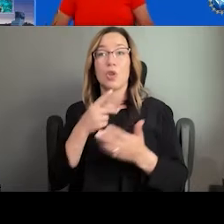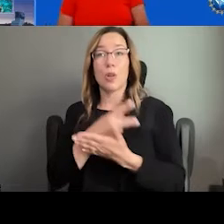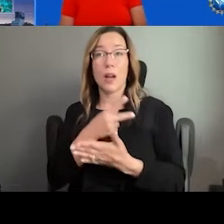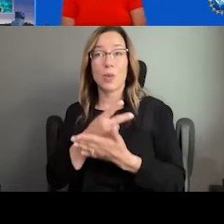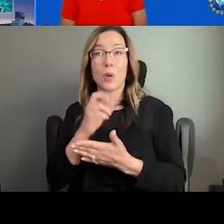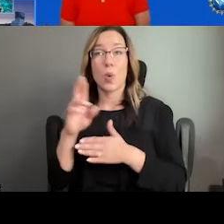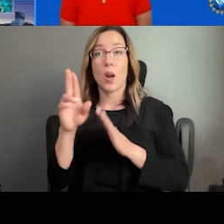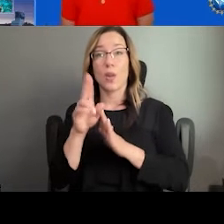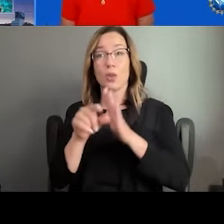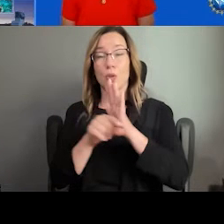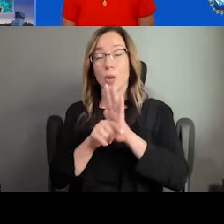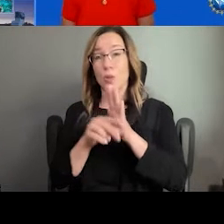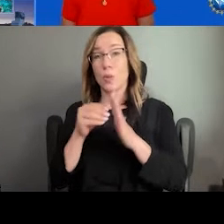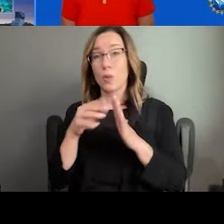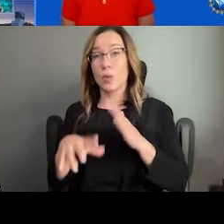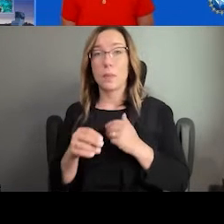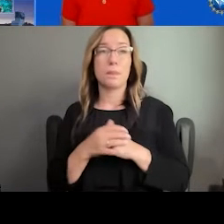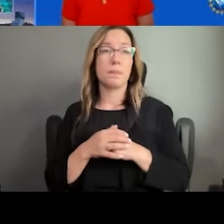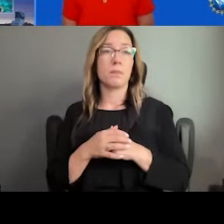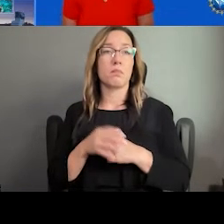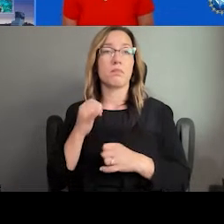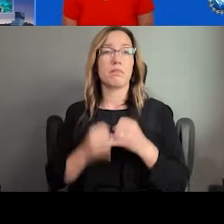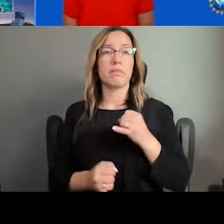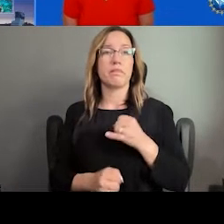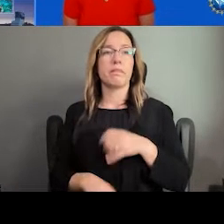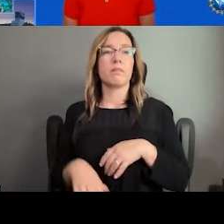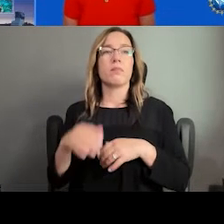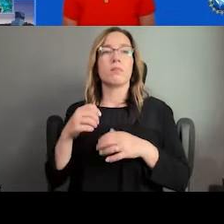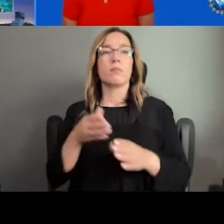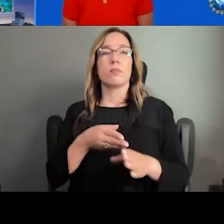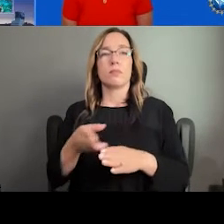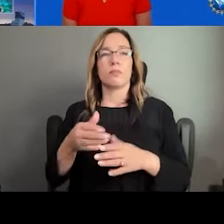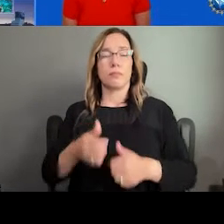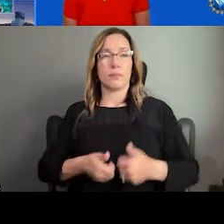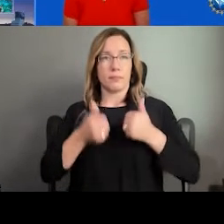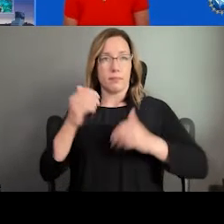Finally, our Career Life Balance Supplemental Funding Requests.